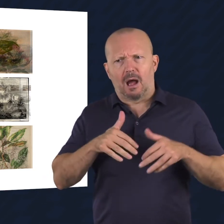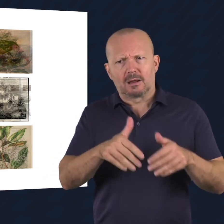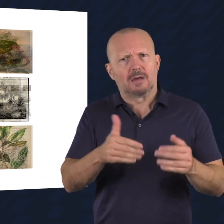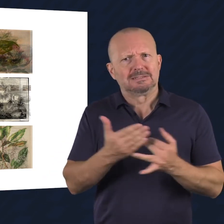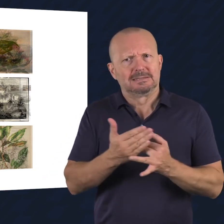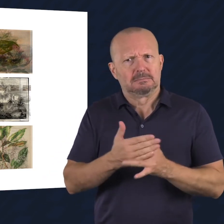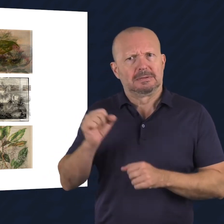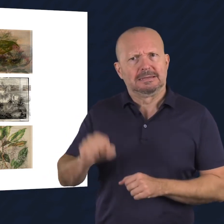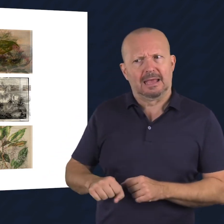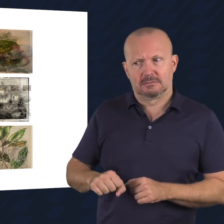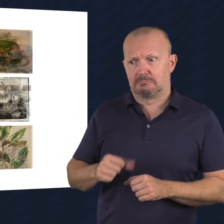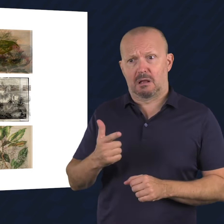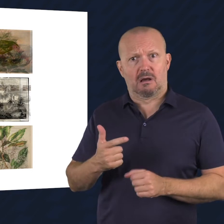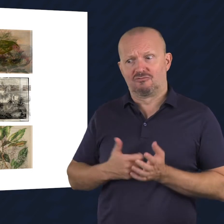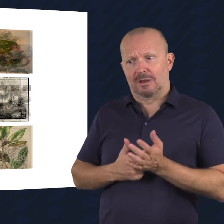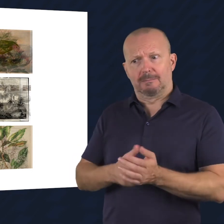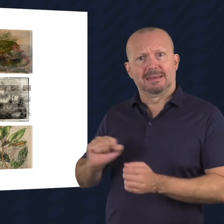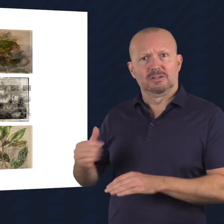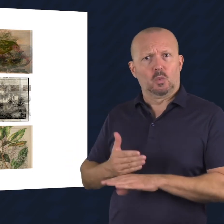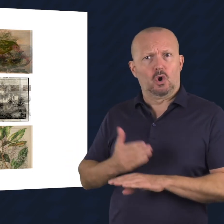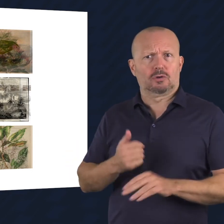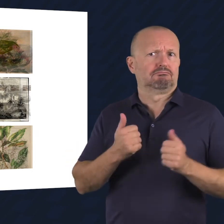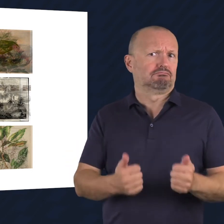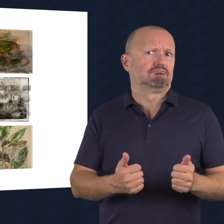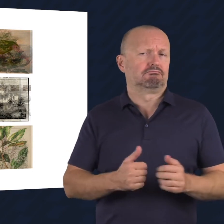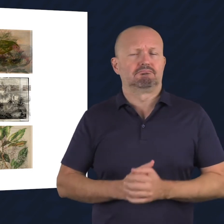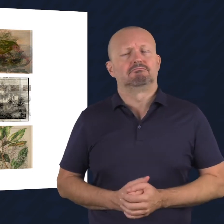to making archives accessible, and one which I highly recommend.